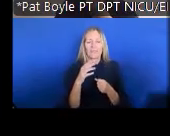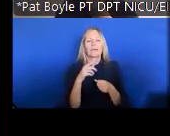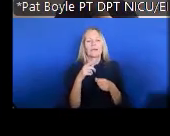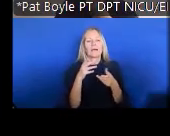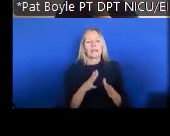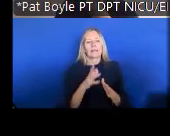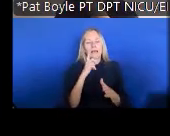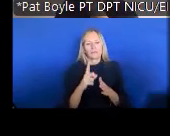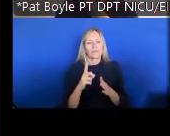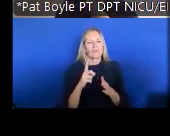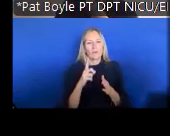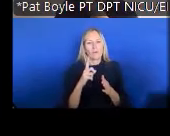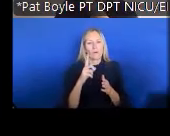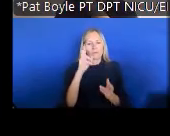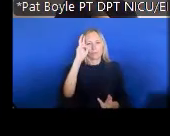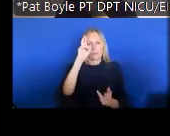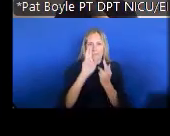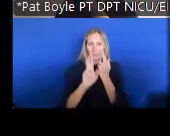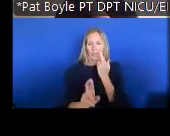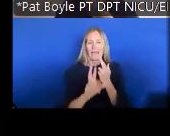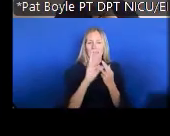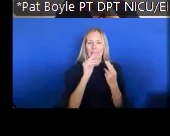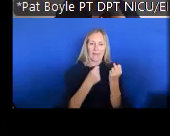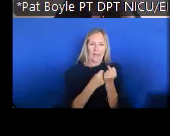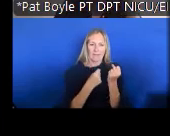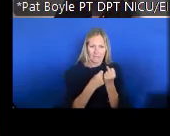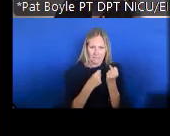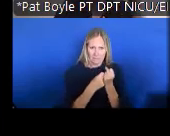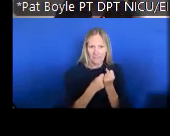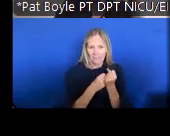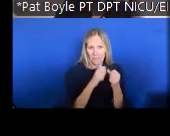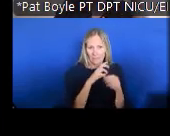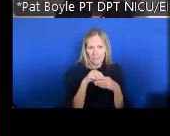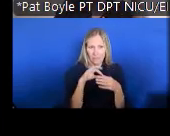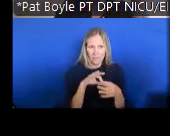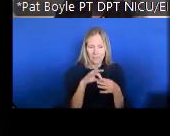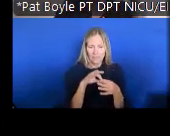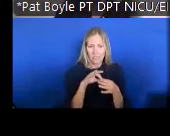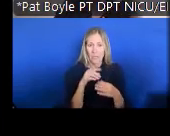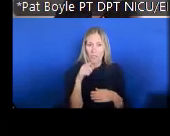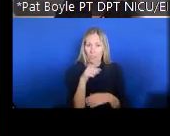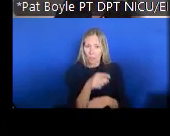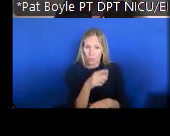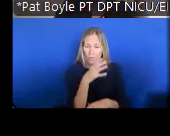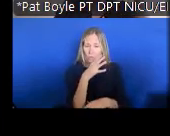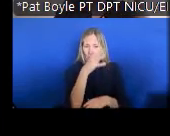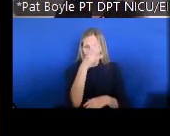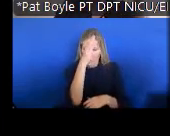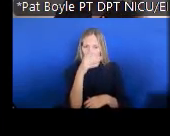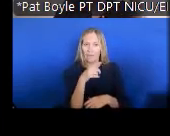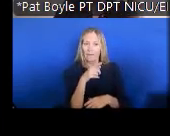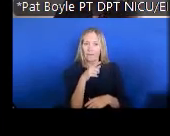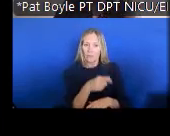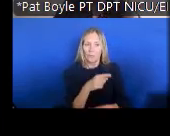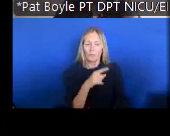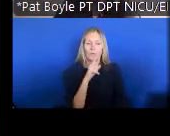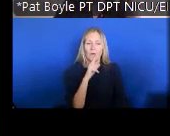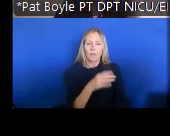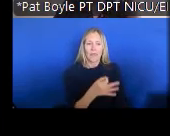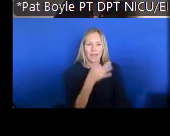respect and advocacy. This relationship, you, the parent, are the expert in your journey, and the one thing I leave with